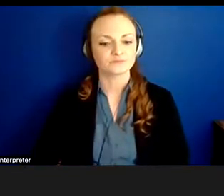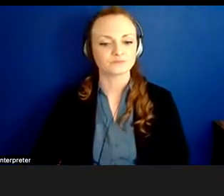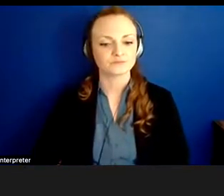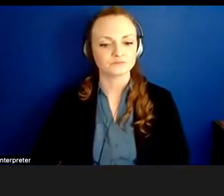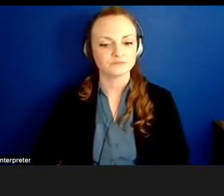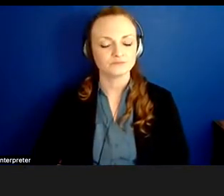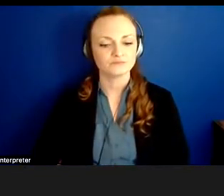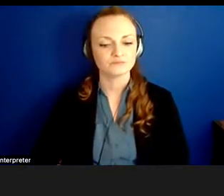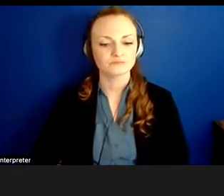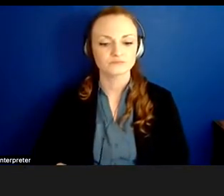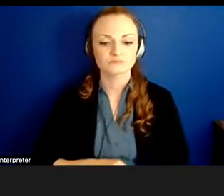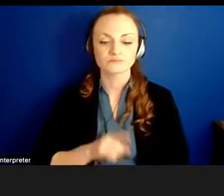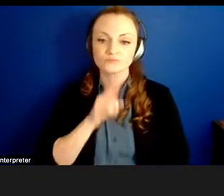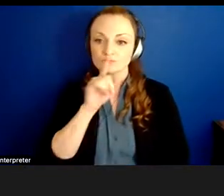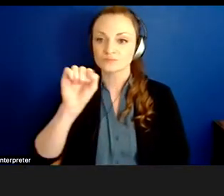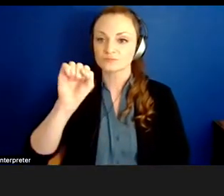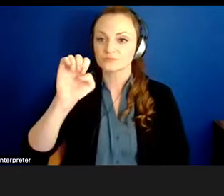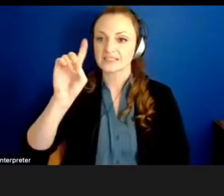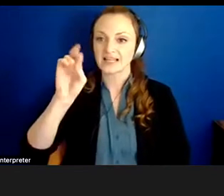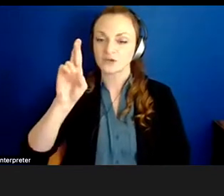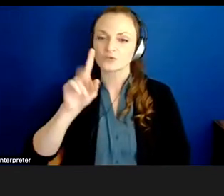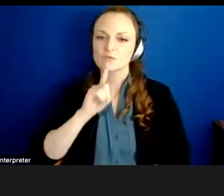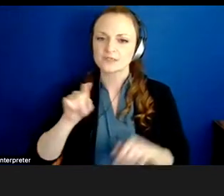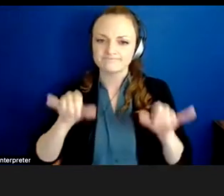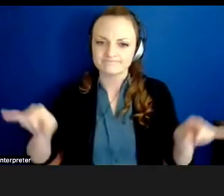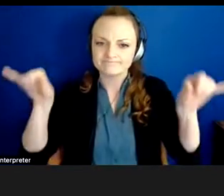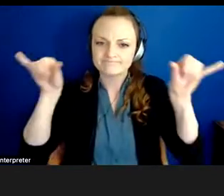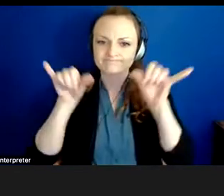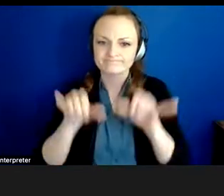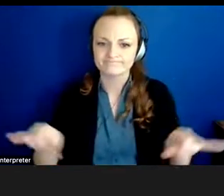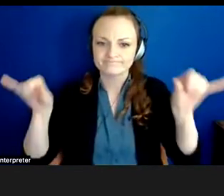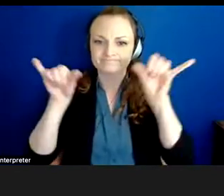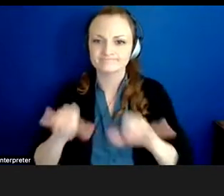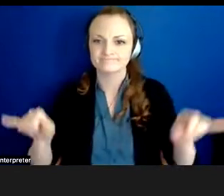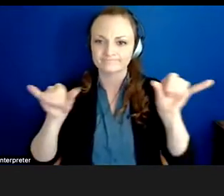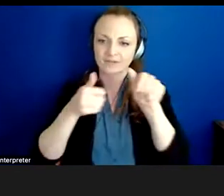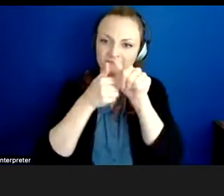and ritualized order of different prayers that are said, and different foods that are